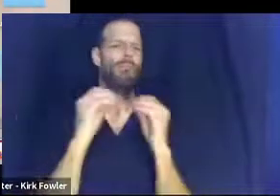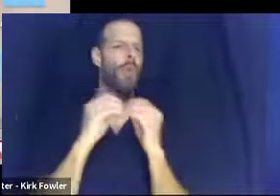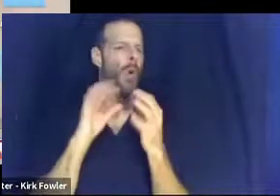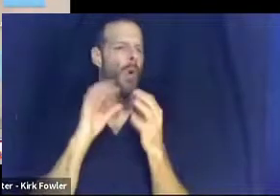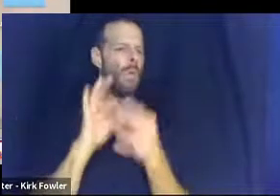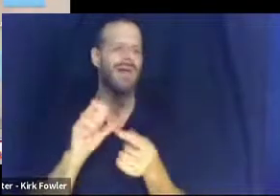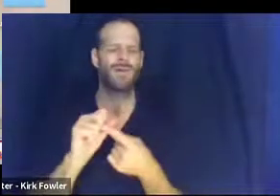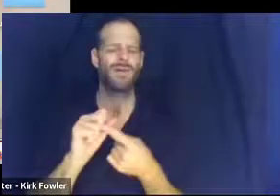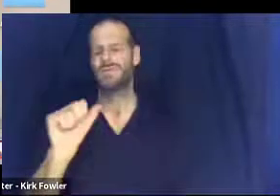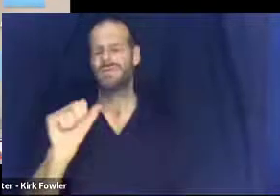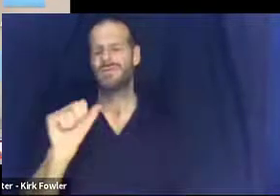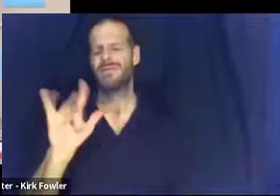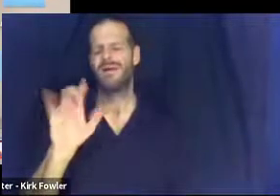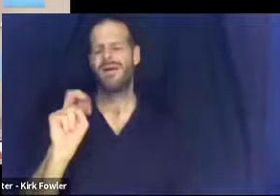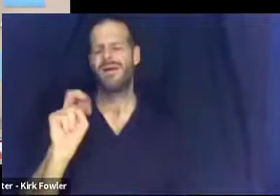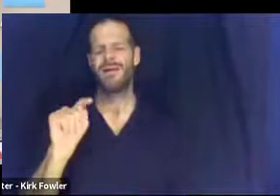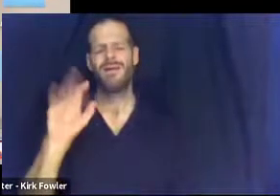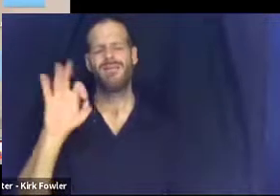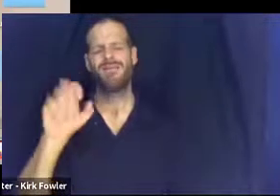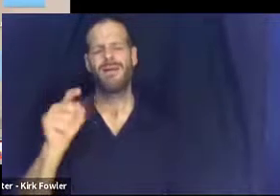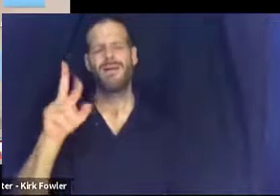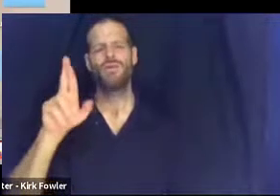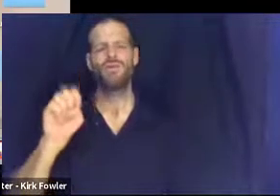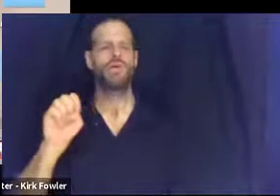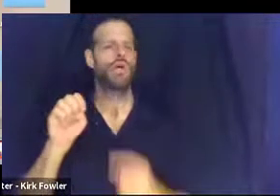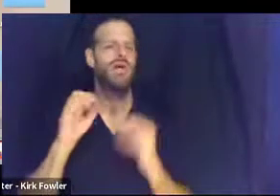And it's all in the PowerPoint.